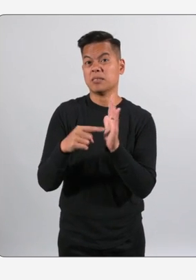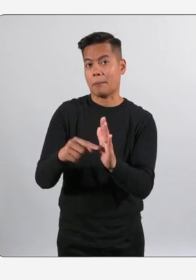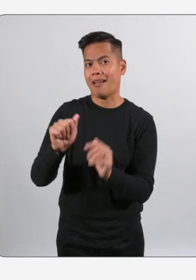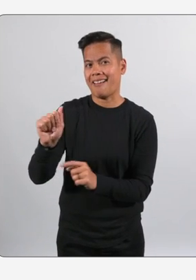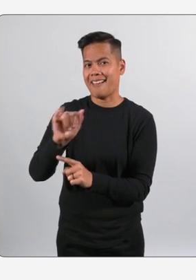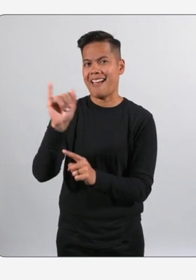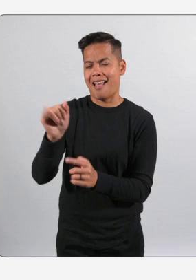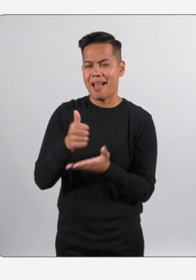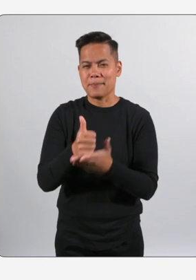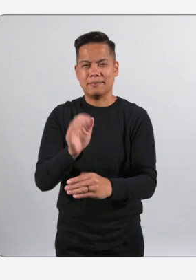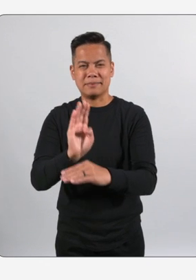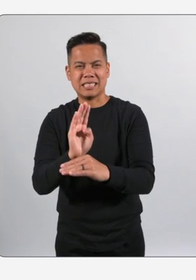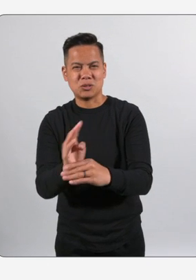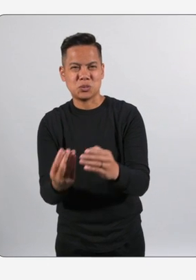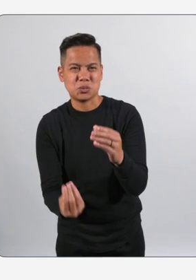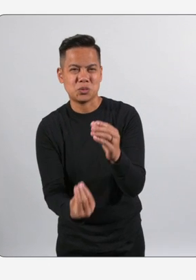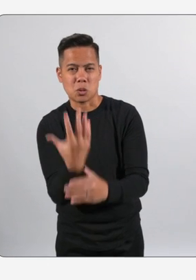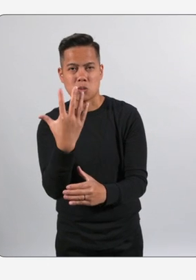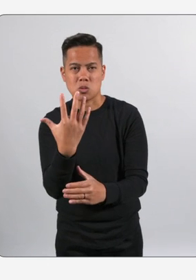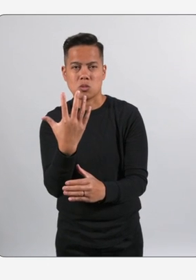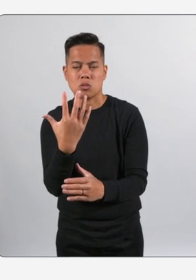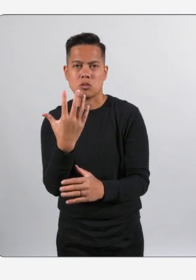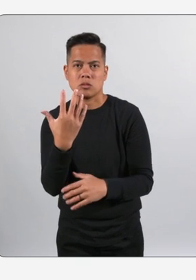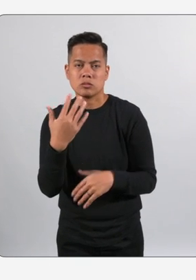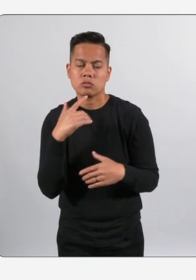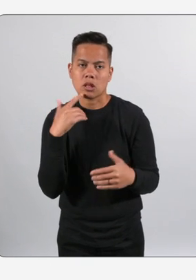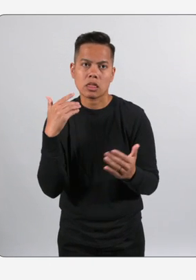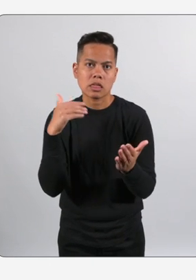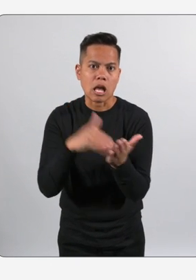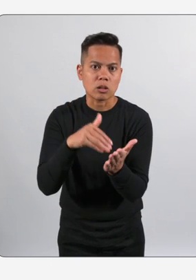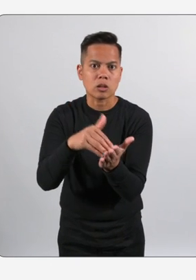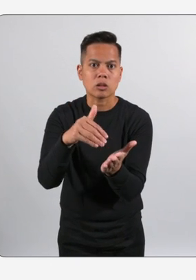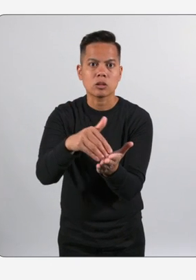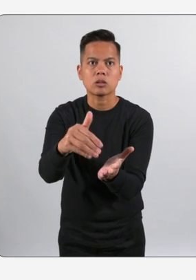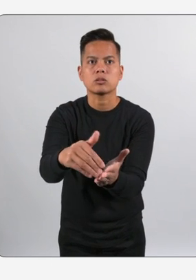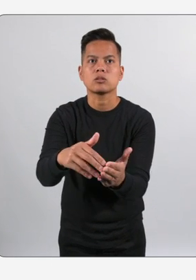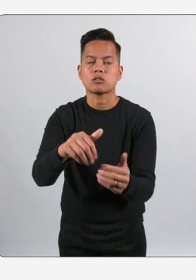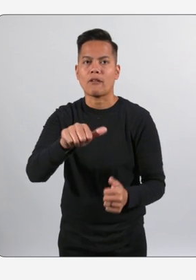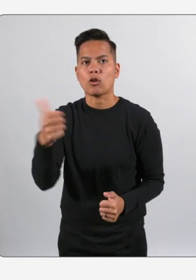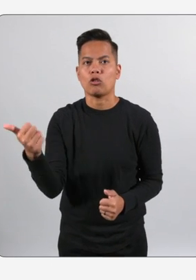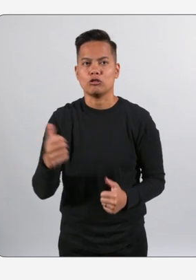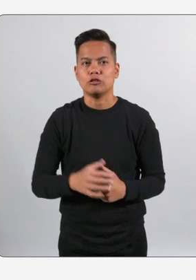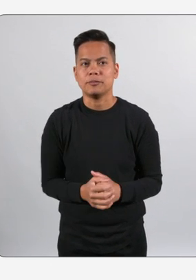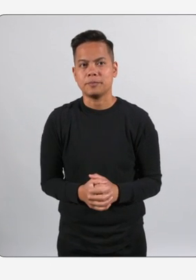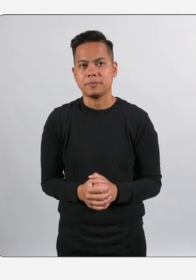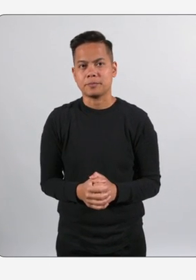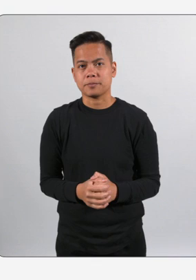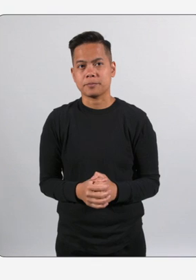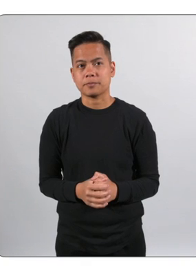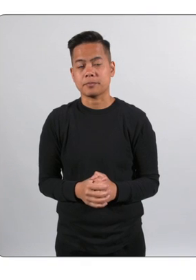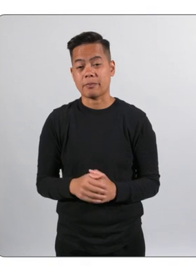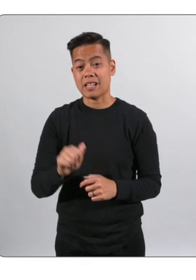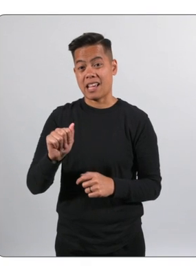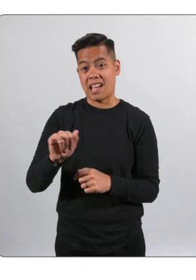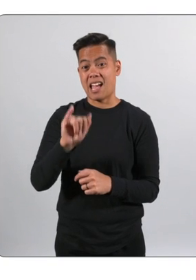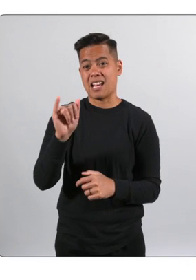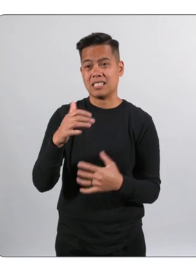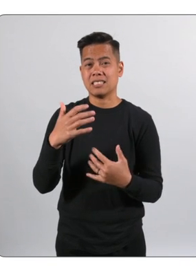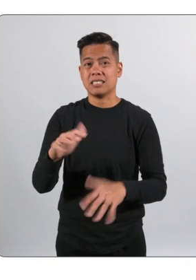AI is helping businesses grow. And there are thousands of others. AI has been foundational to Google Ads for years.